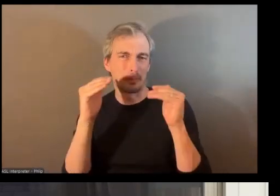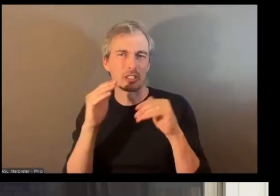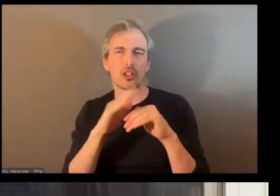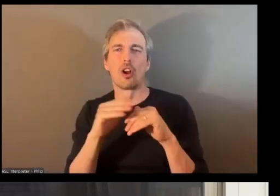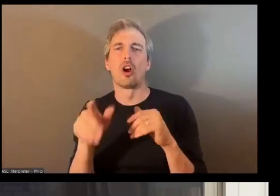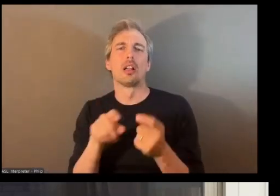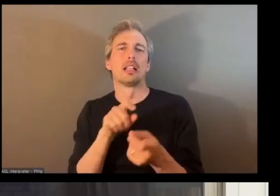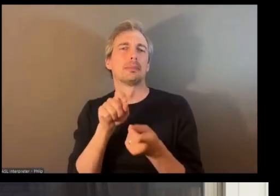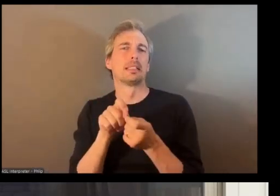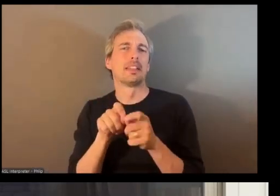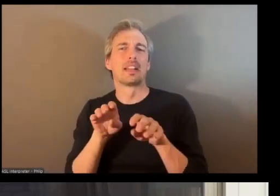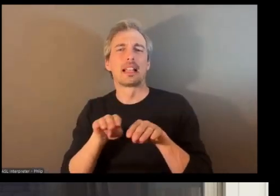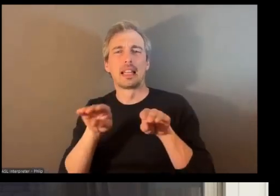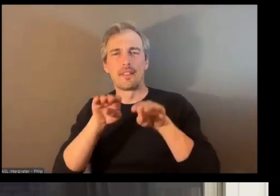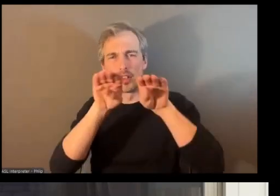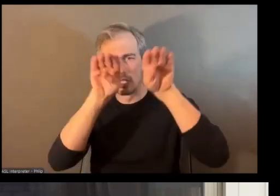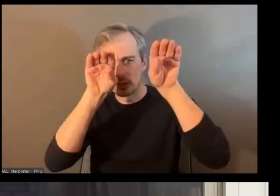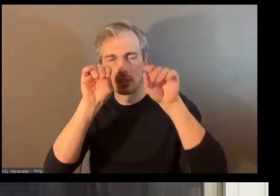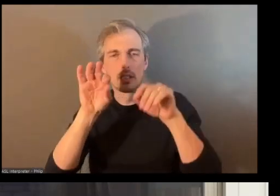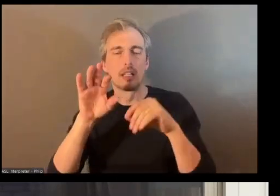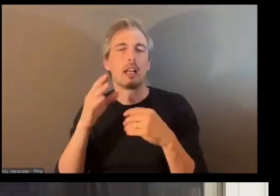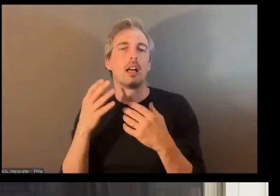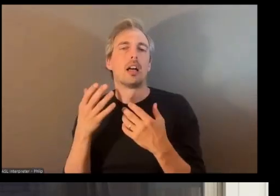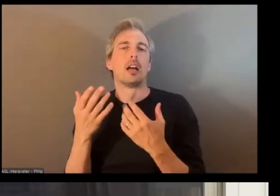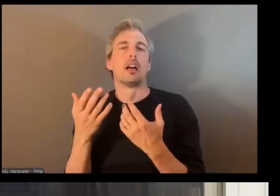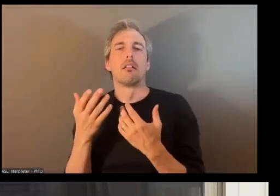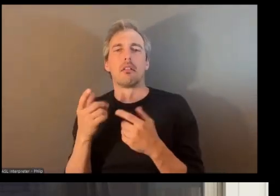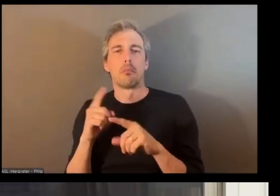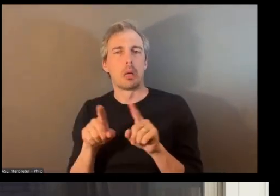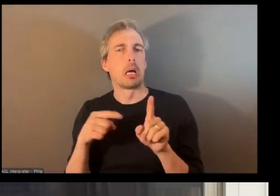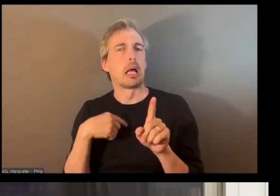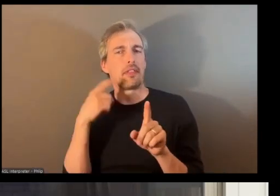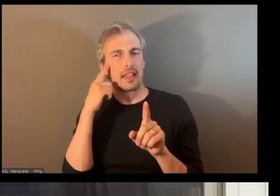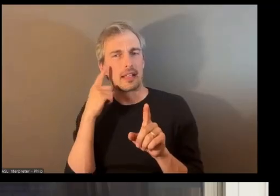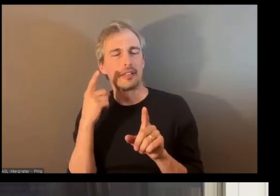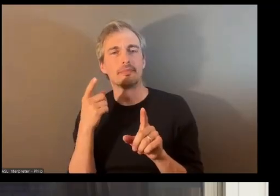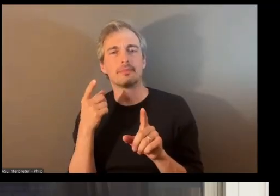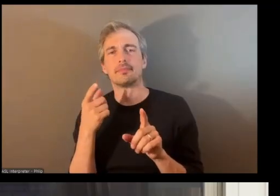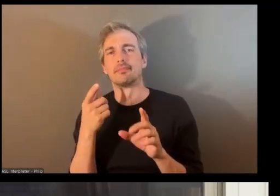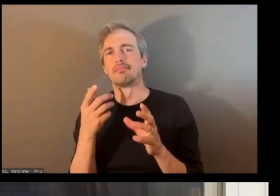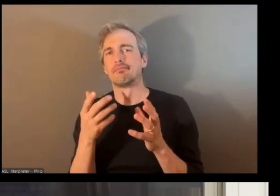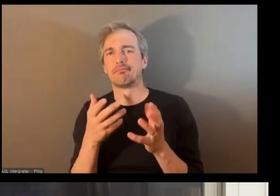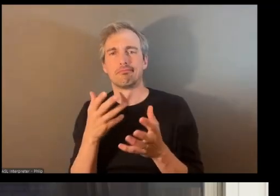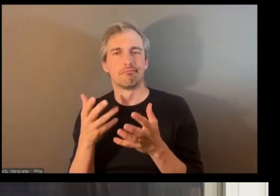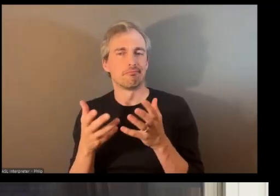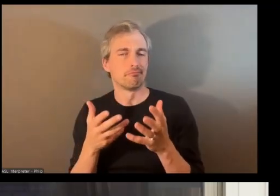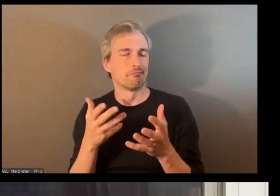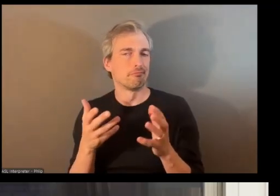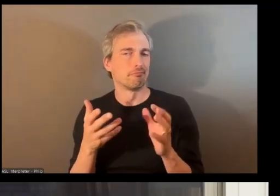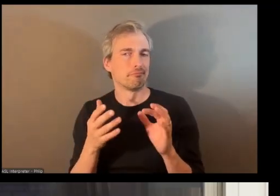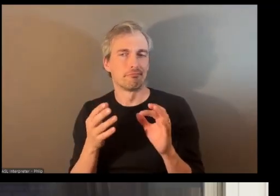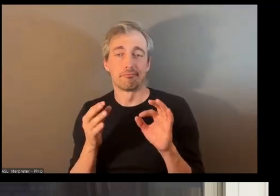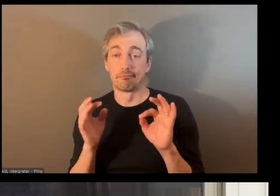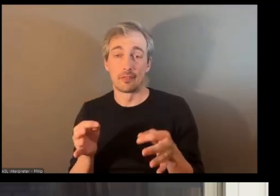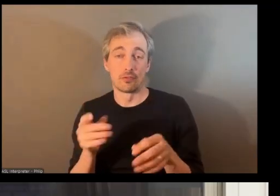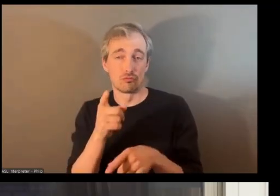But yeah. I think it totally... It totally depends on the context...